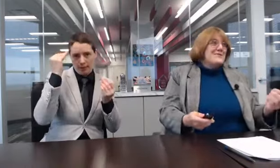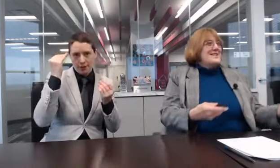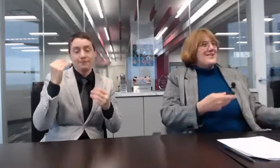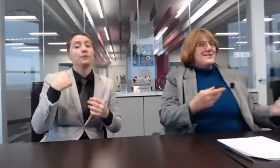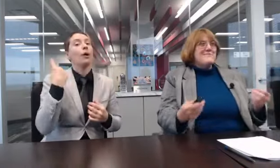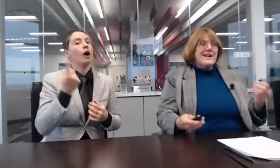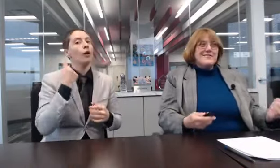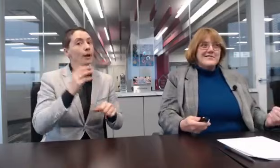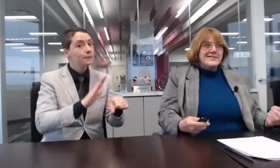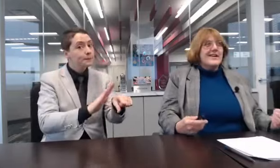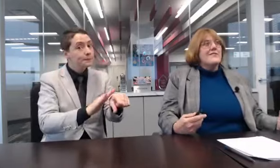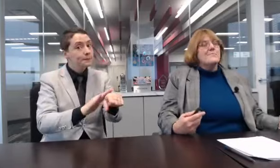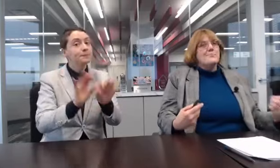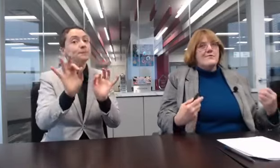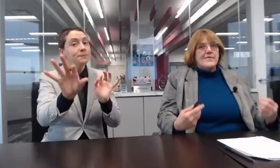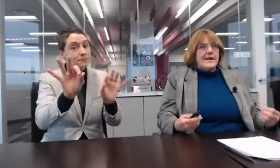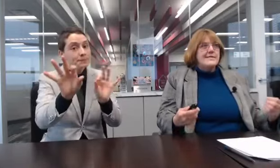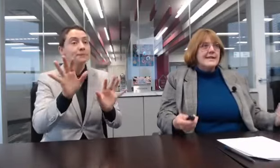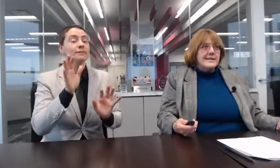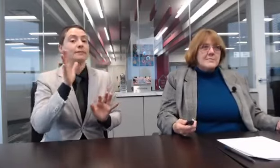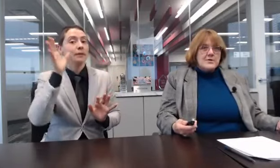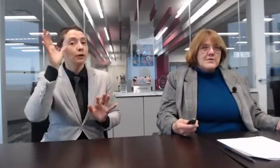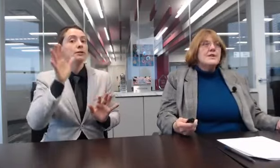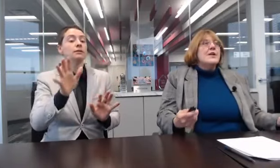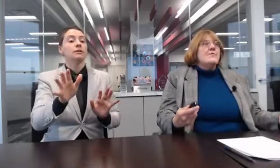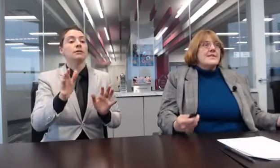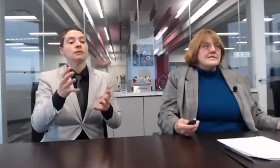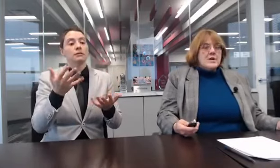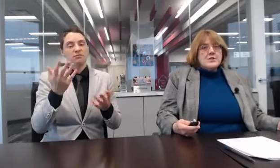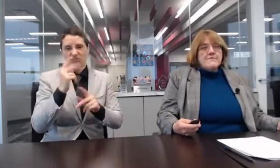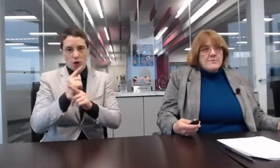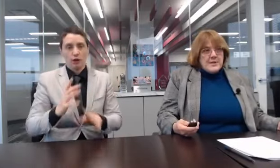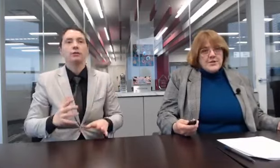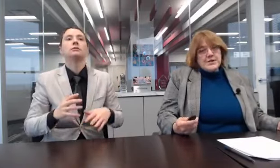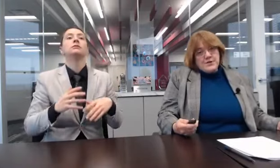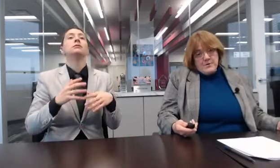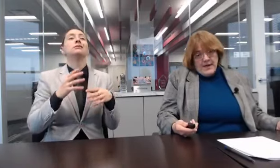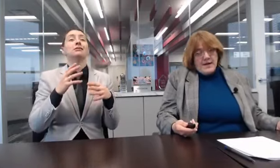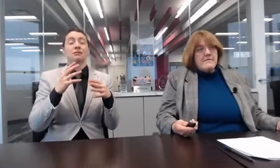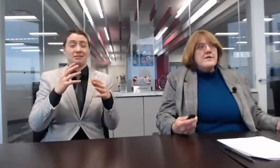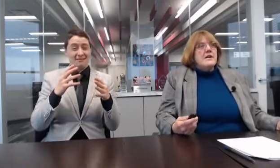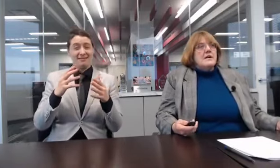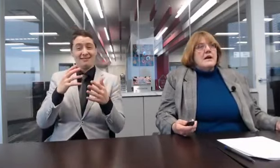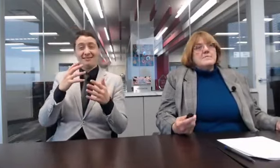get all your records together, provide the County Board with as much information as you have